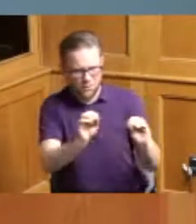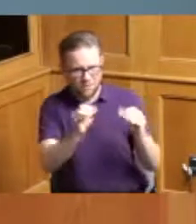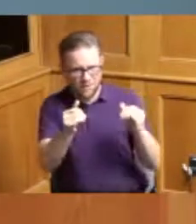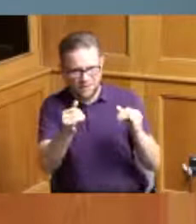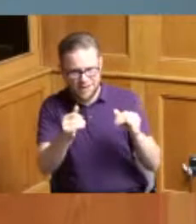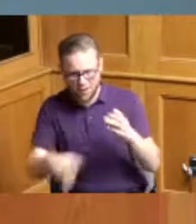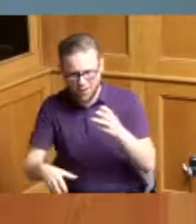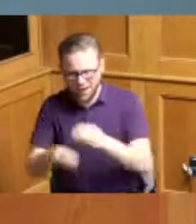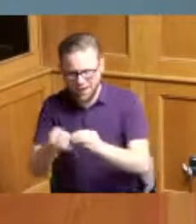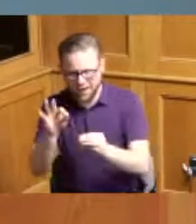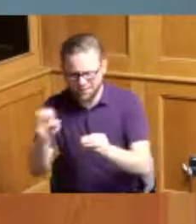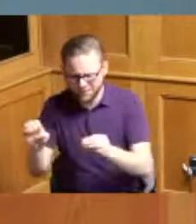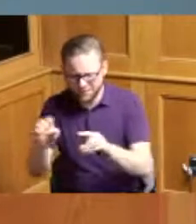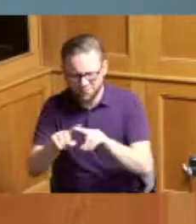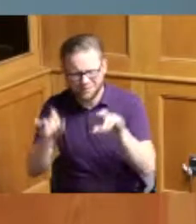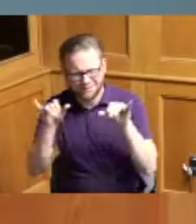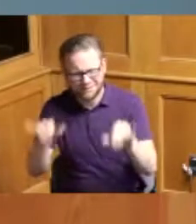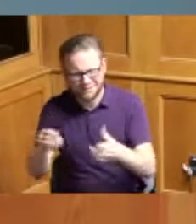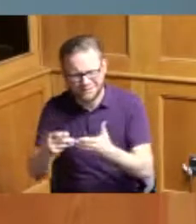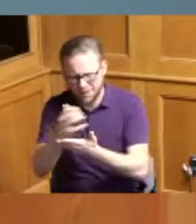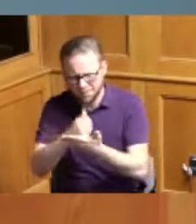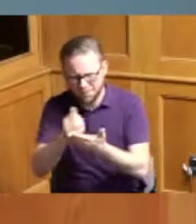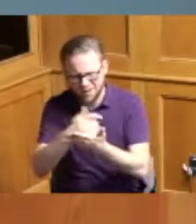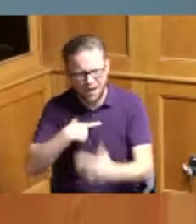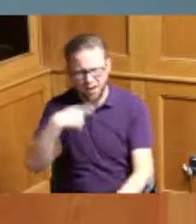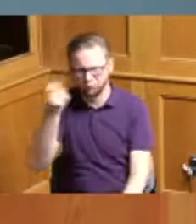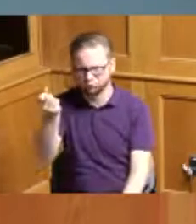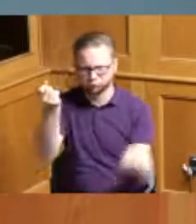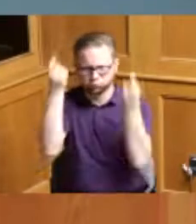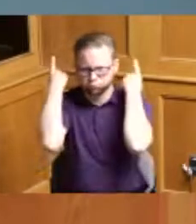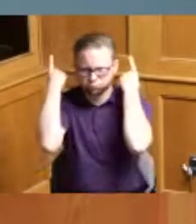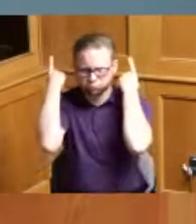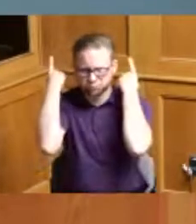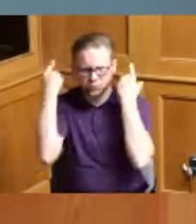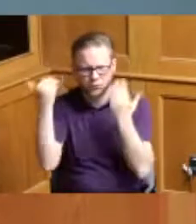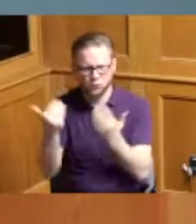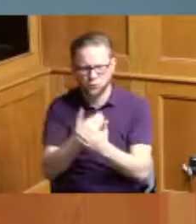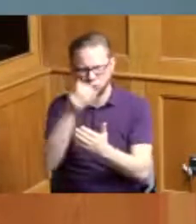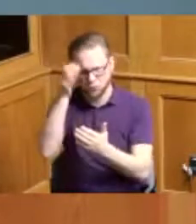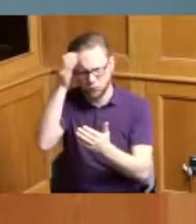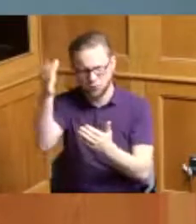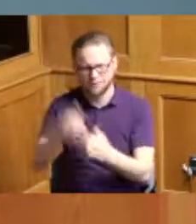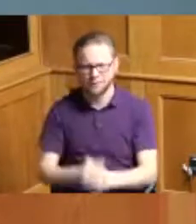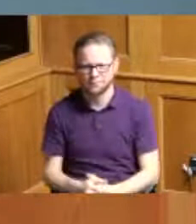how to I just don't understand that that's a new concept so how can you just be you know